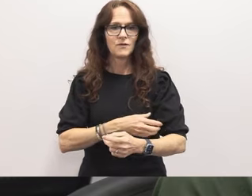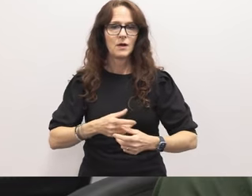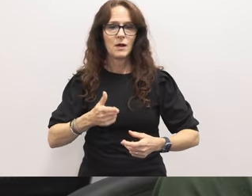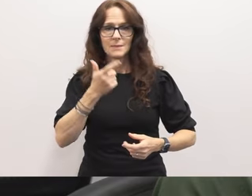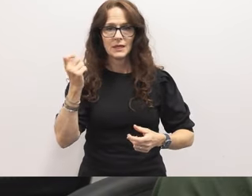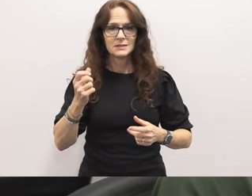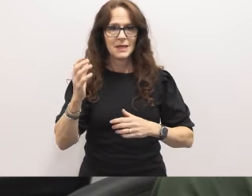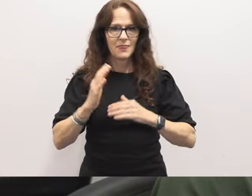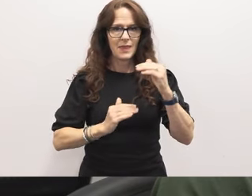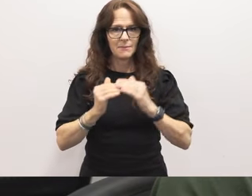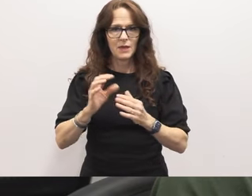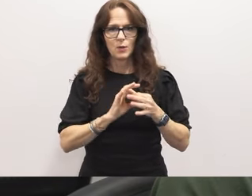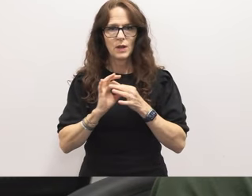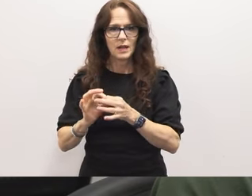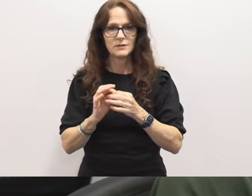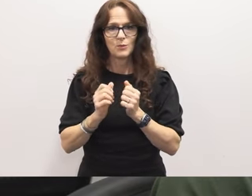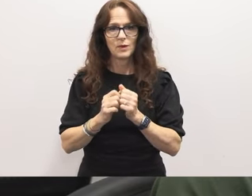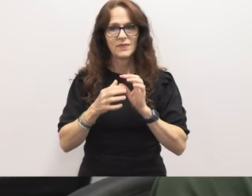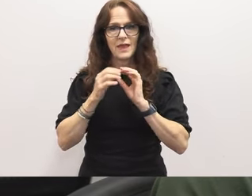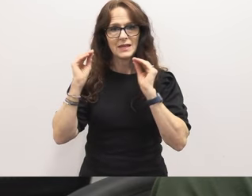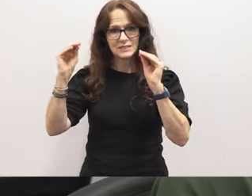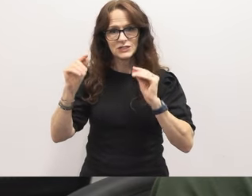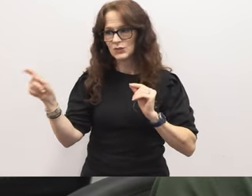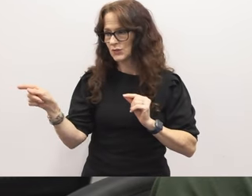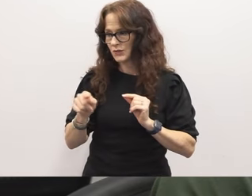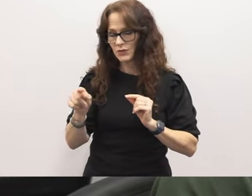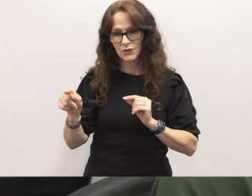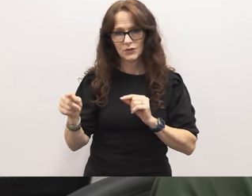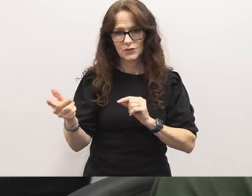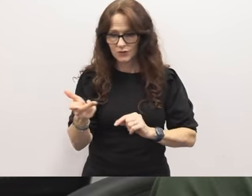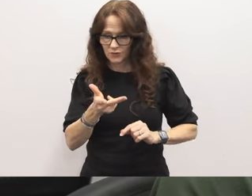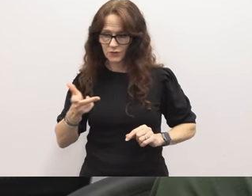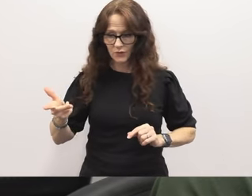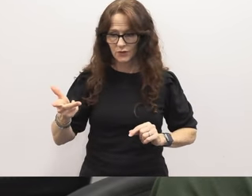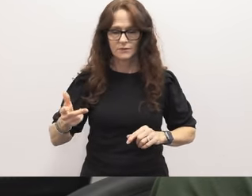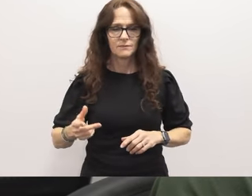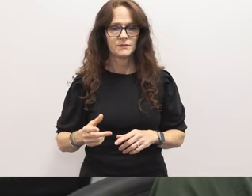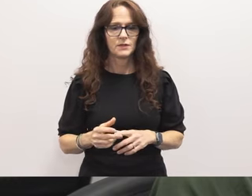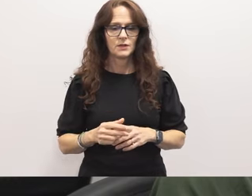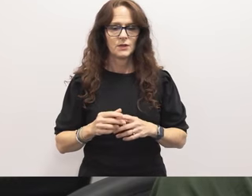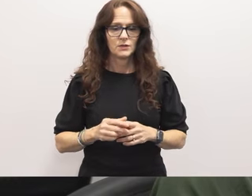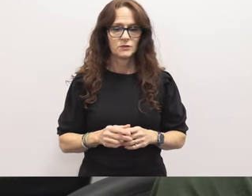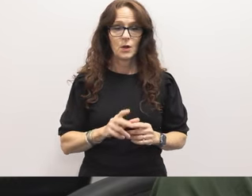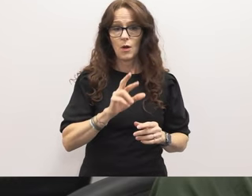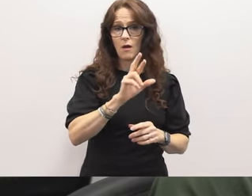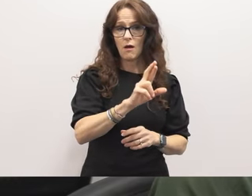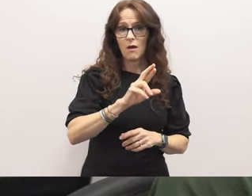that relationship with that teacher as well. So inside of all of that, RJ is incredibly important.